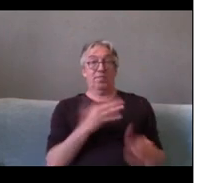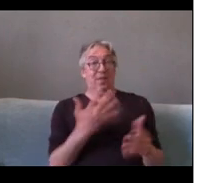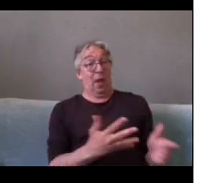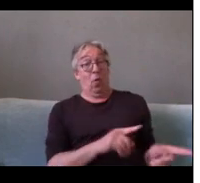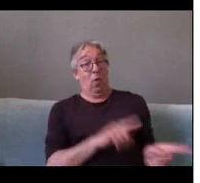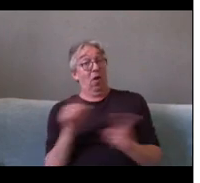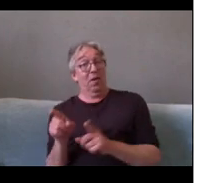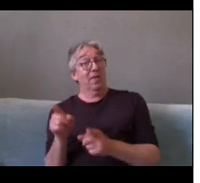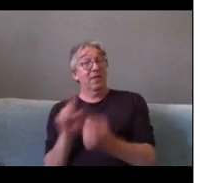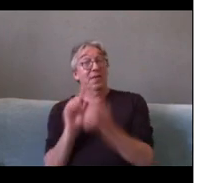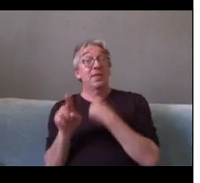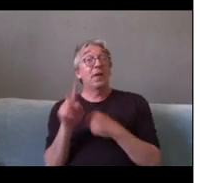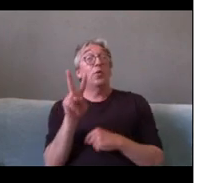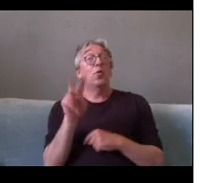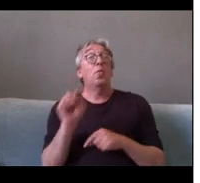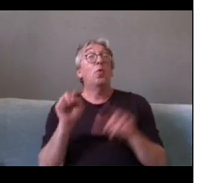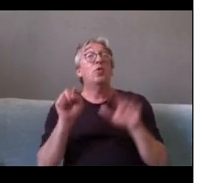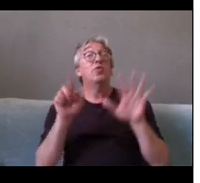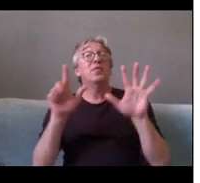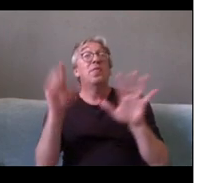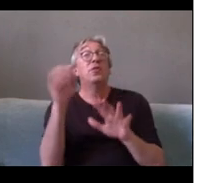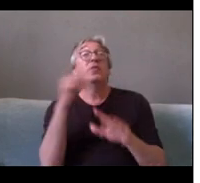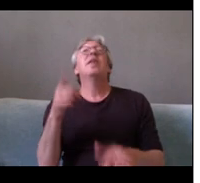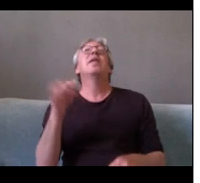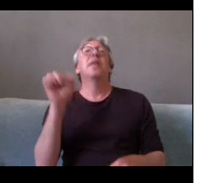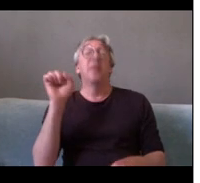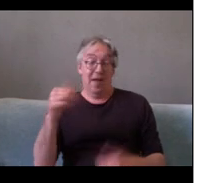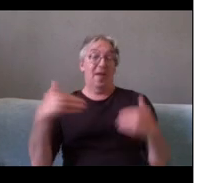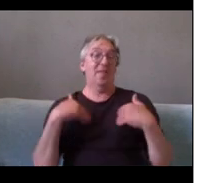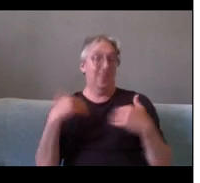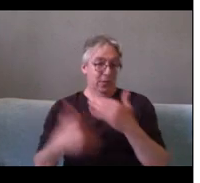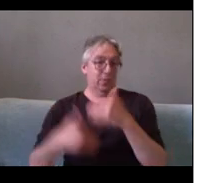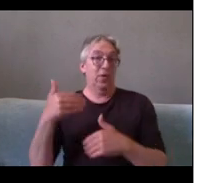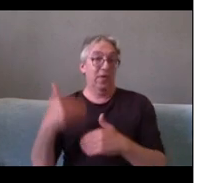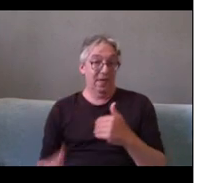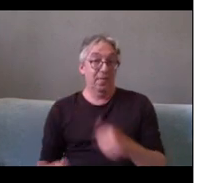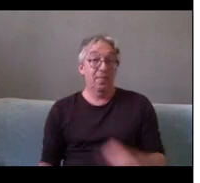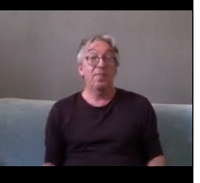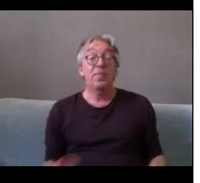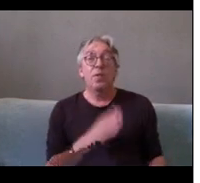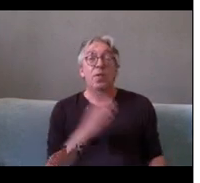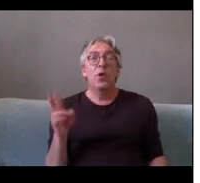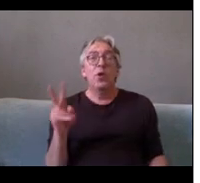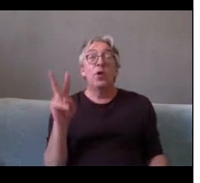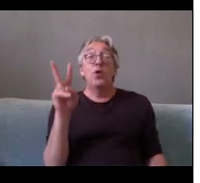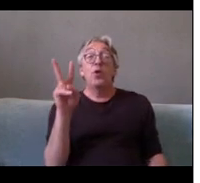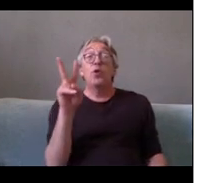In 2007 a living conditions survey was used